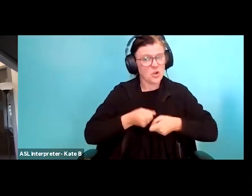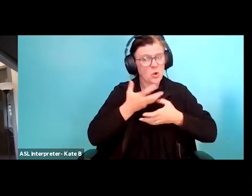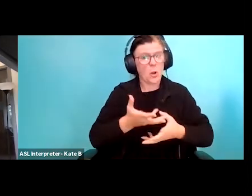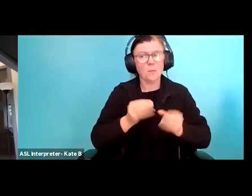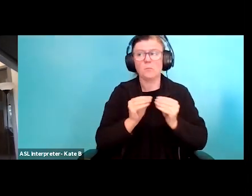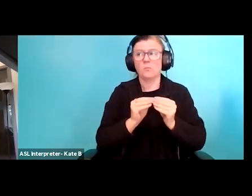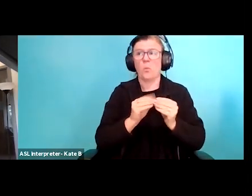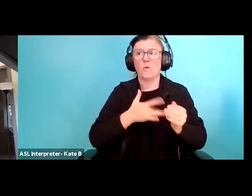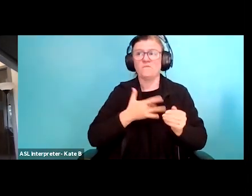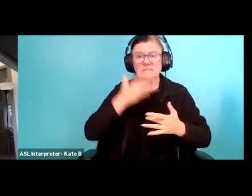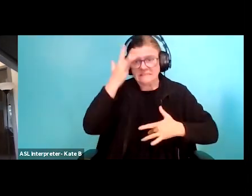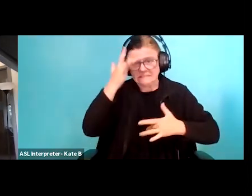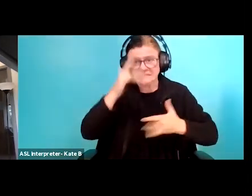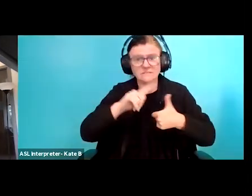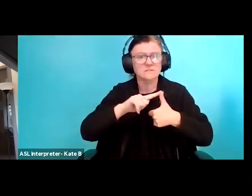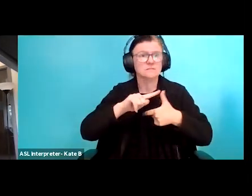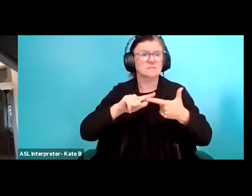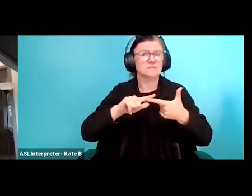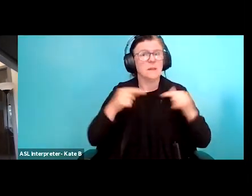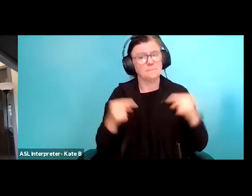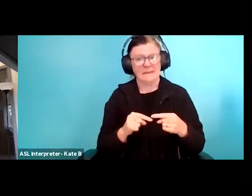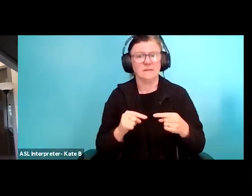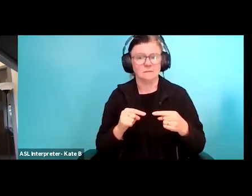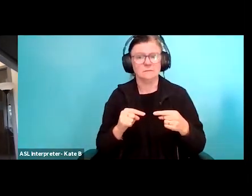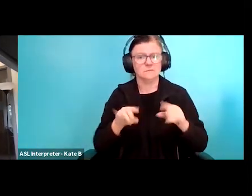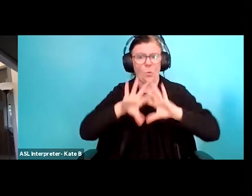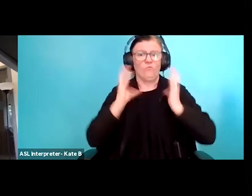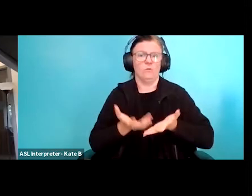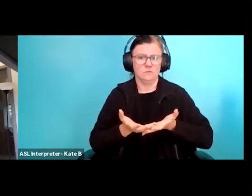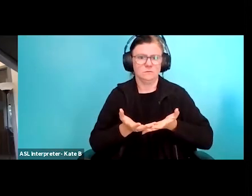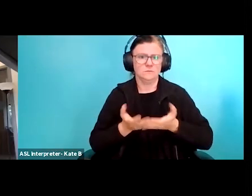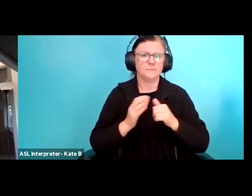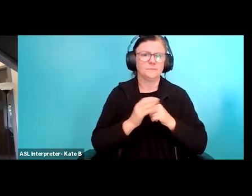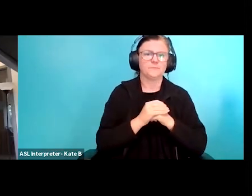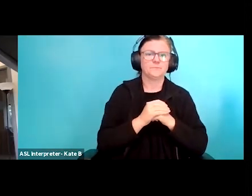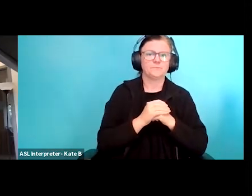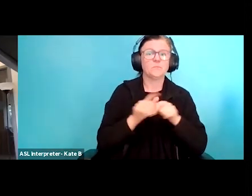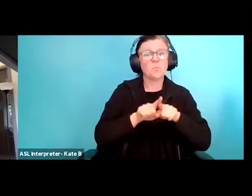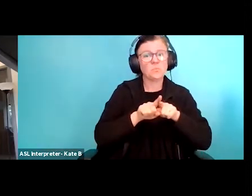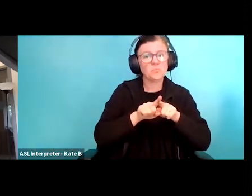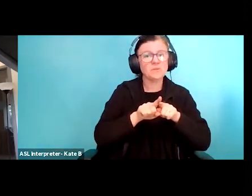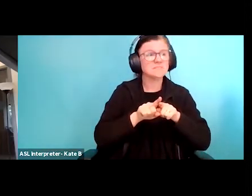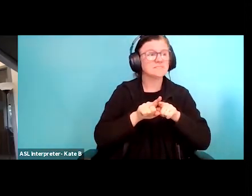of chronic illness and pain. We also know that the loss of established social networks and supports